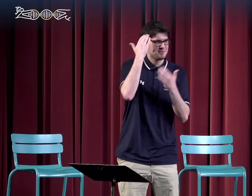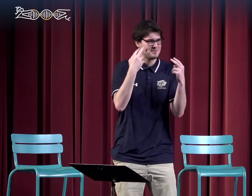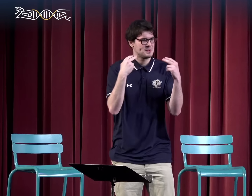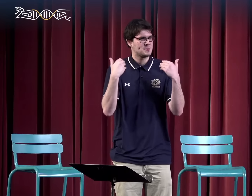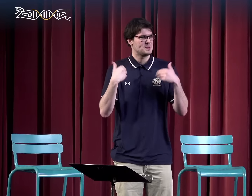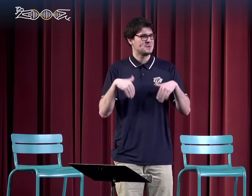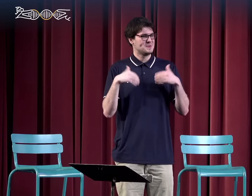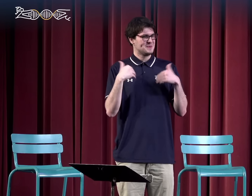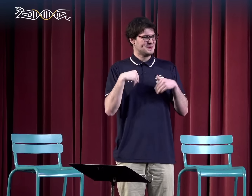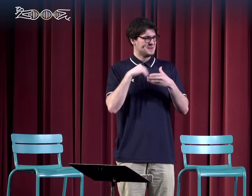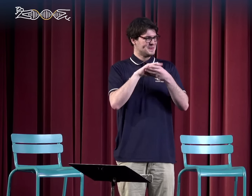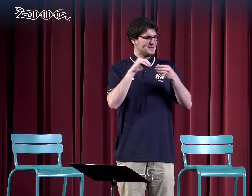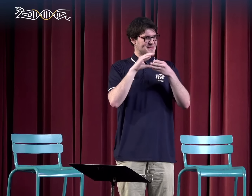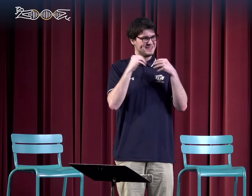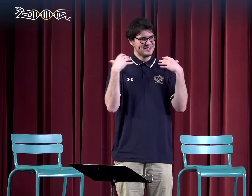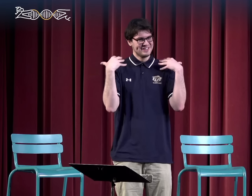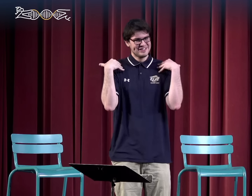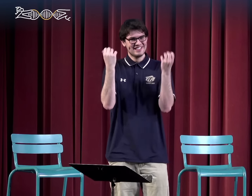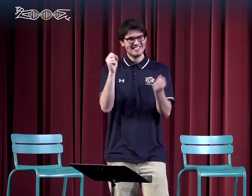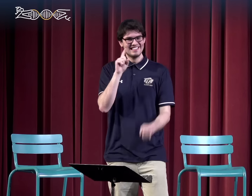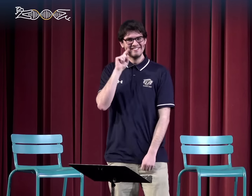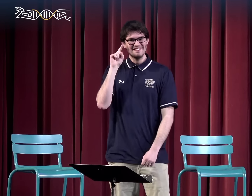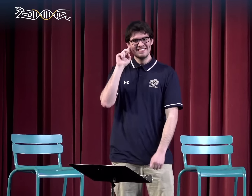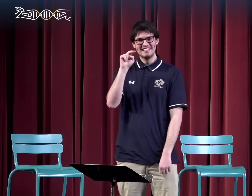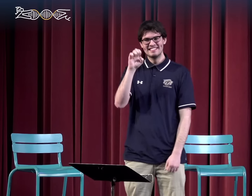Wow, you all are so brave in your deafness.